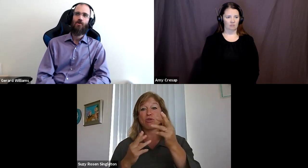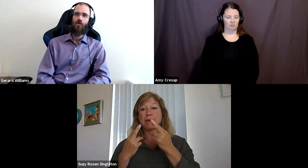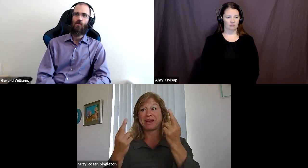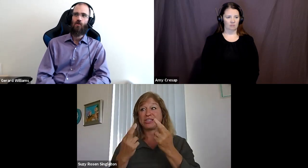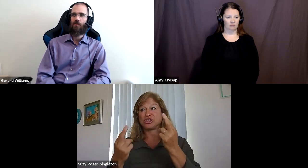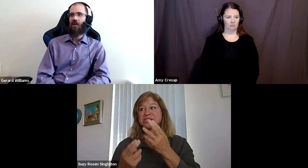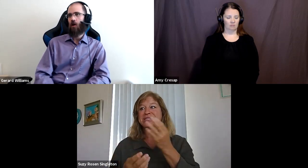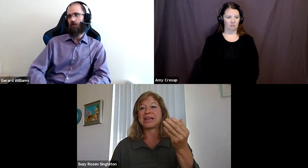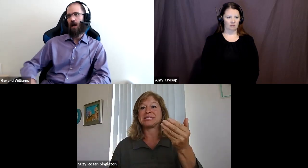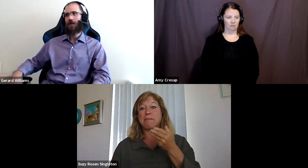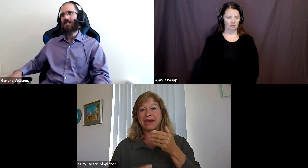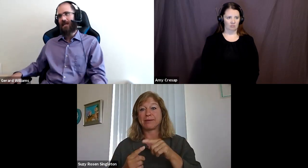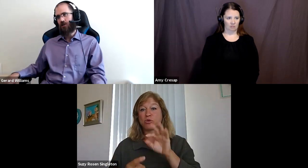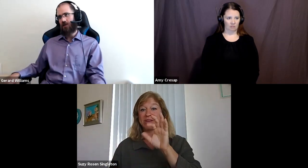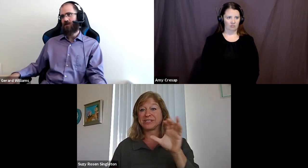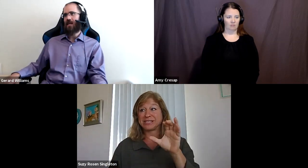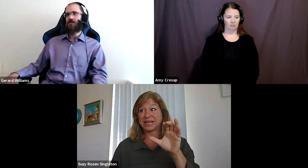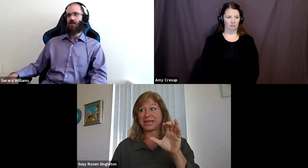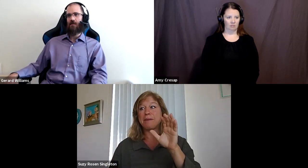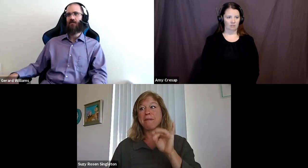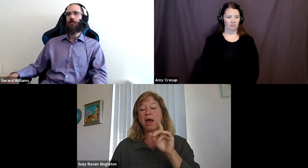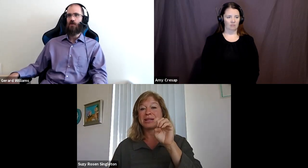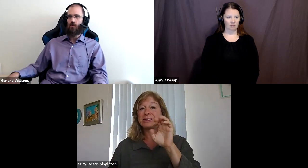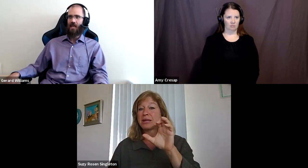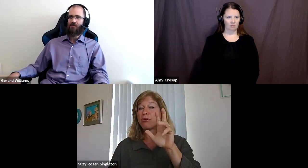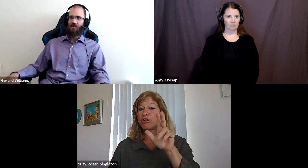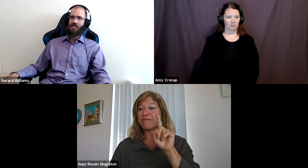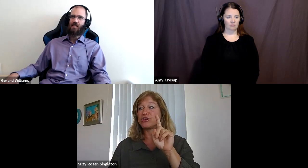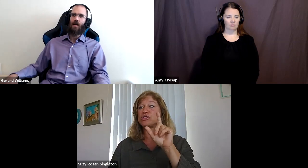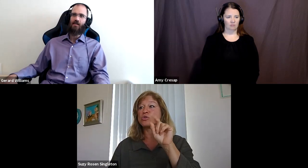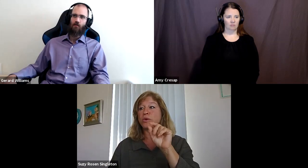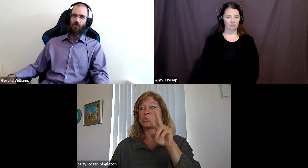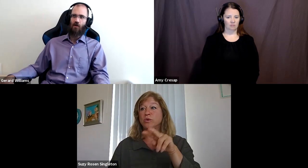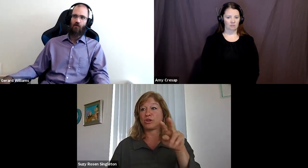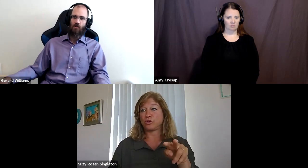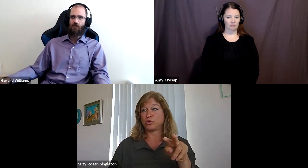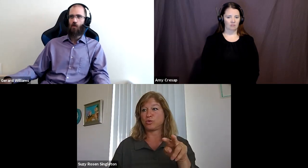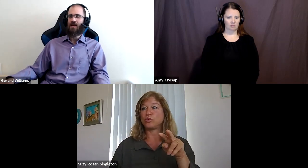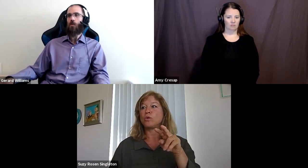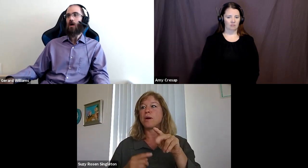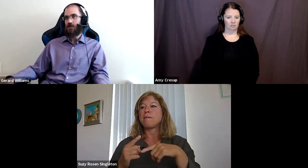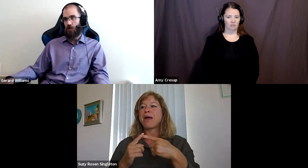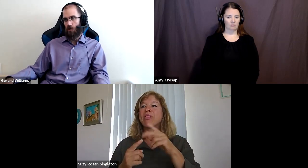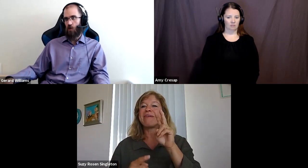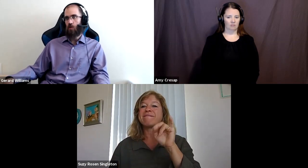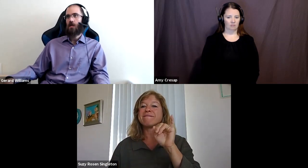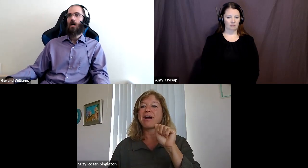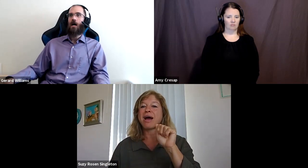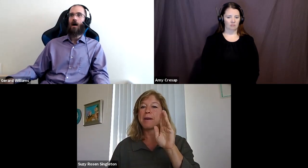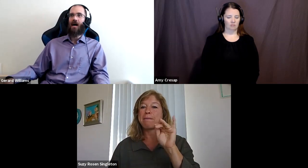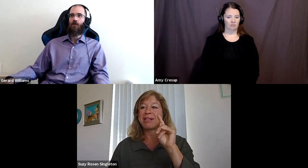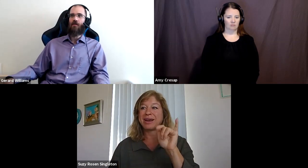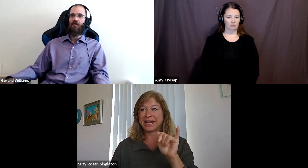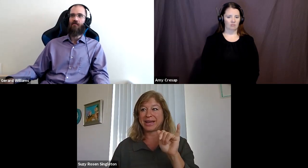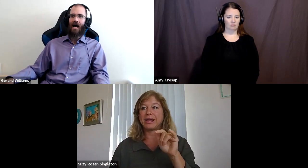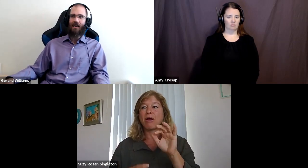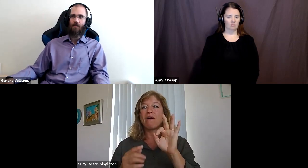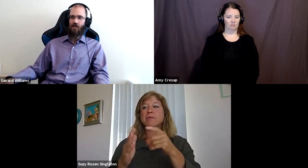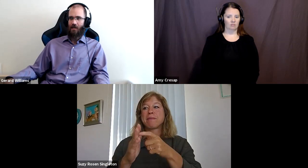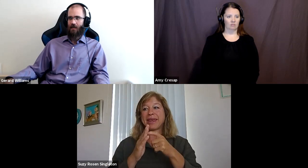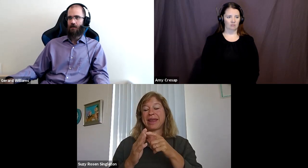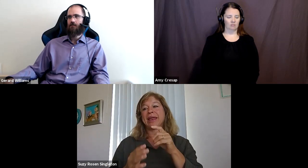To develop recommendations and submit them to the FCC by December 31st of 2022 the viability